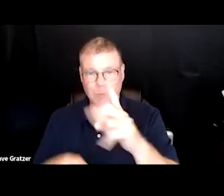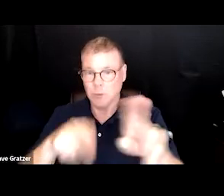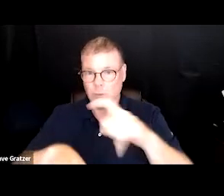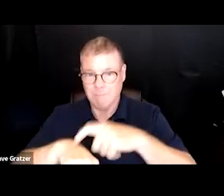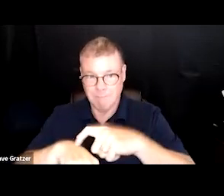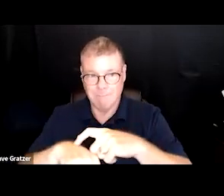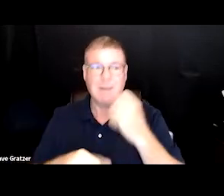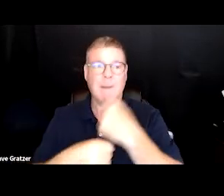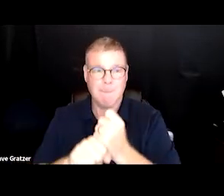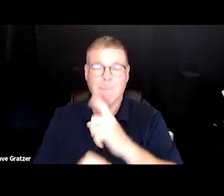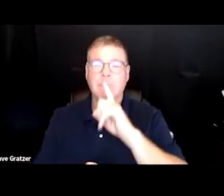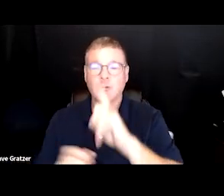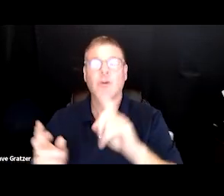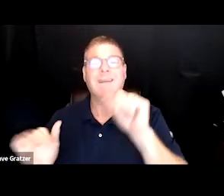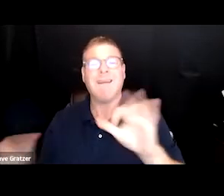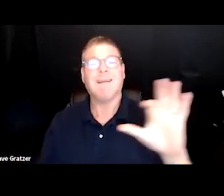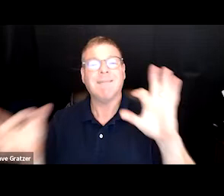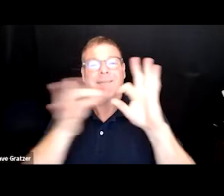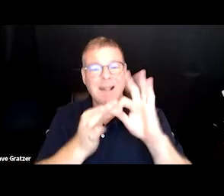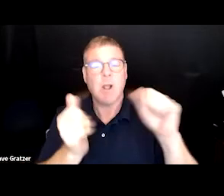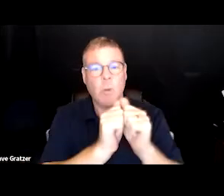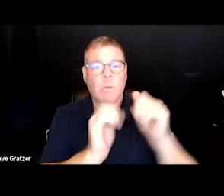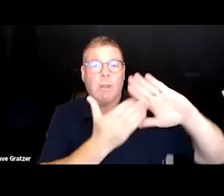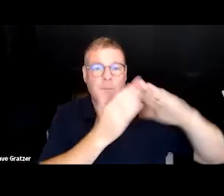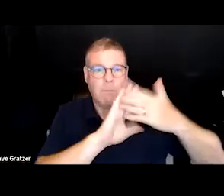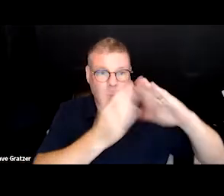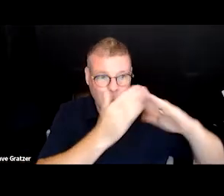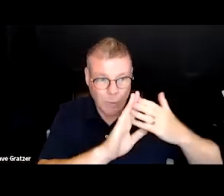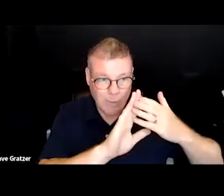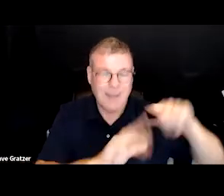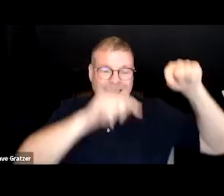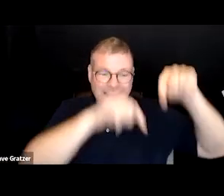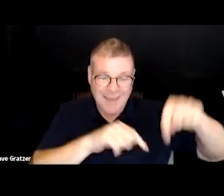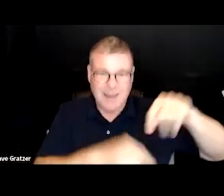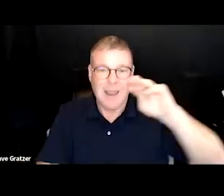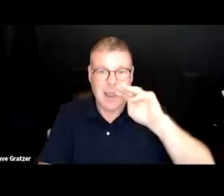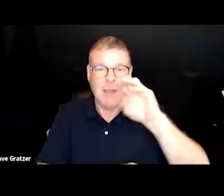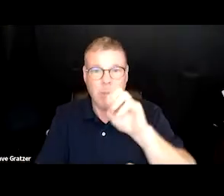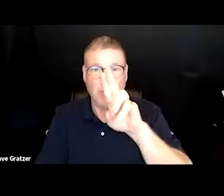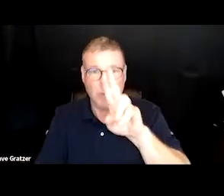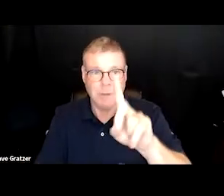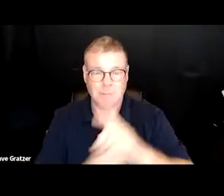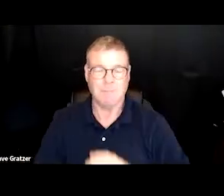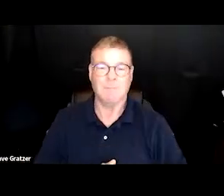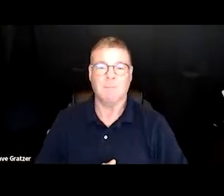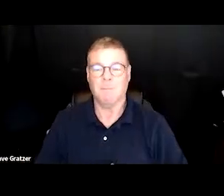to make sure that even taking advantage of that time can be a good opportunity to connect folks